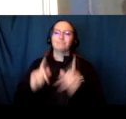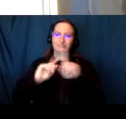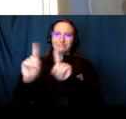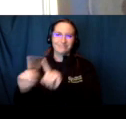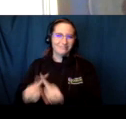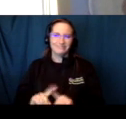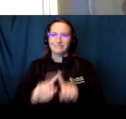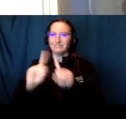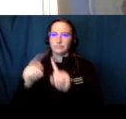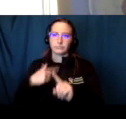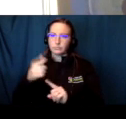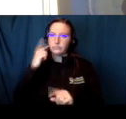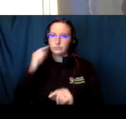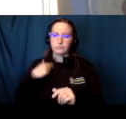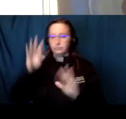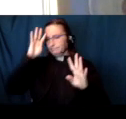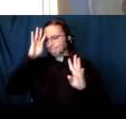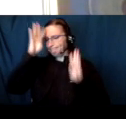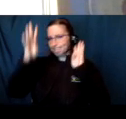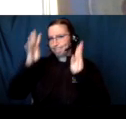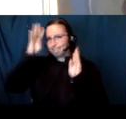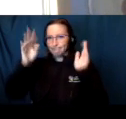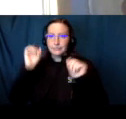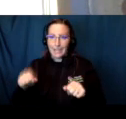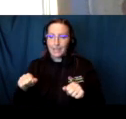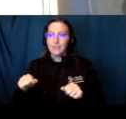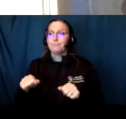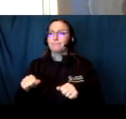out of your hat with very limited notice using the